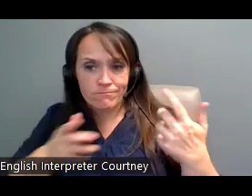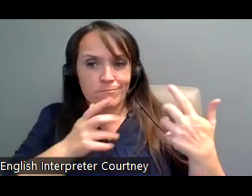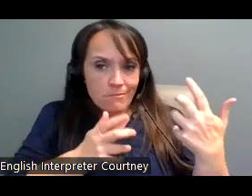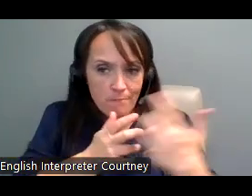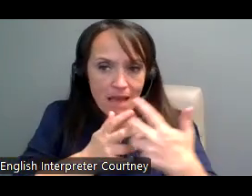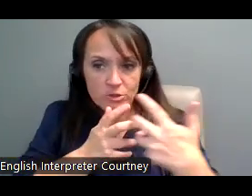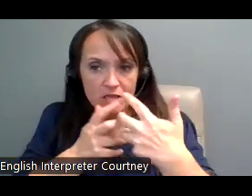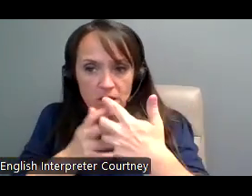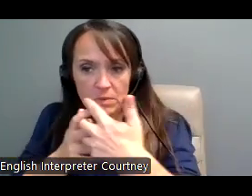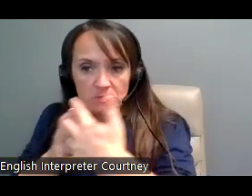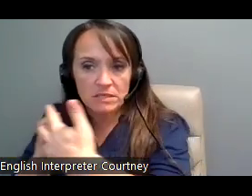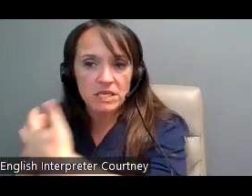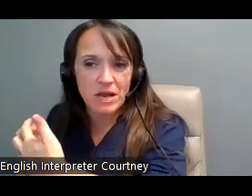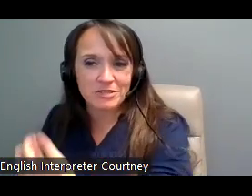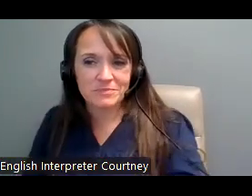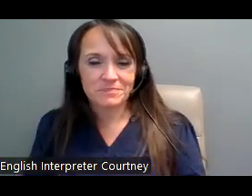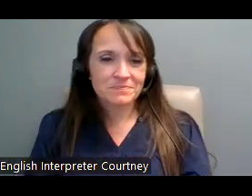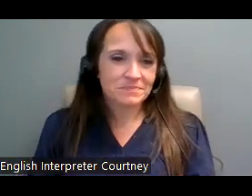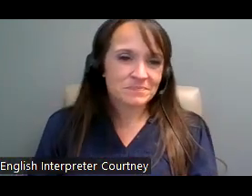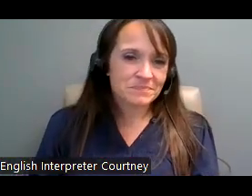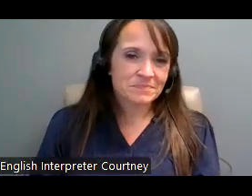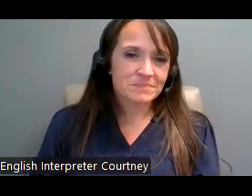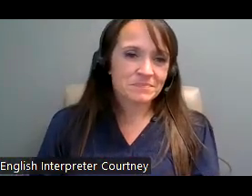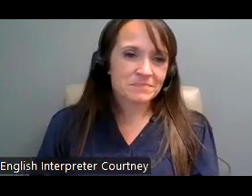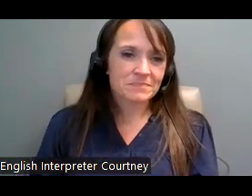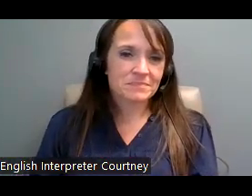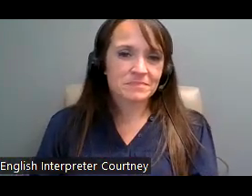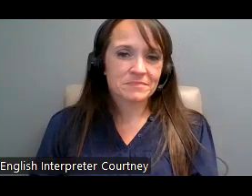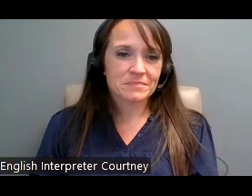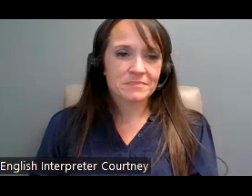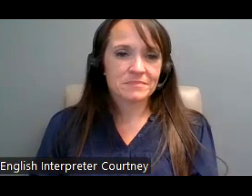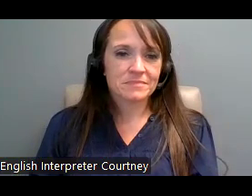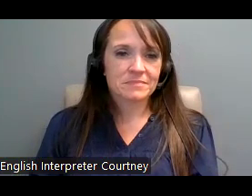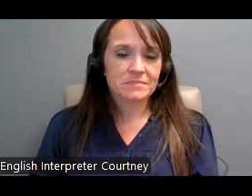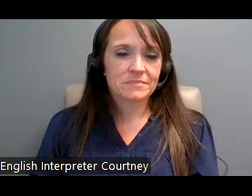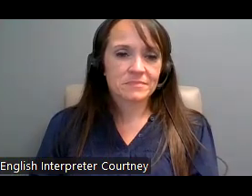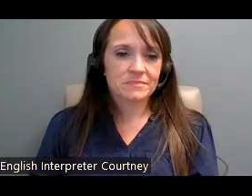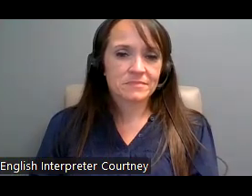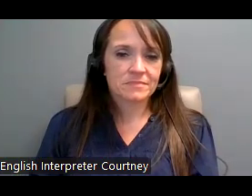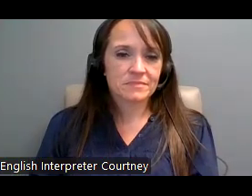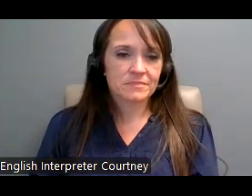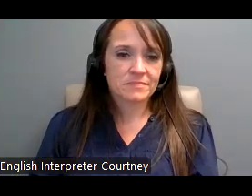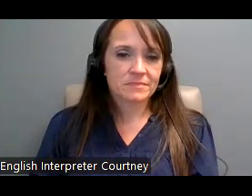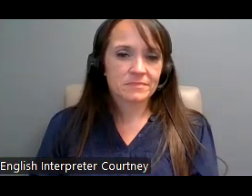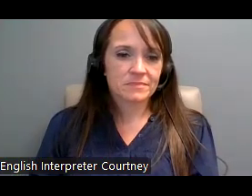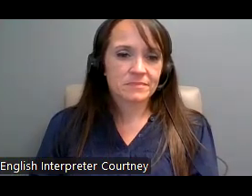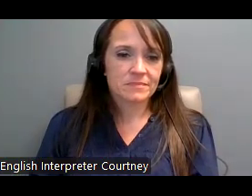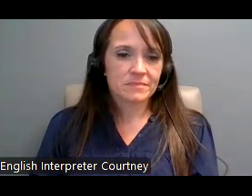Next slide please. Monitoring individuals with disabilities